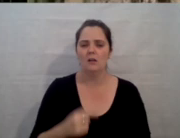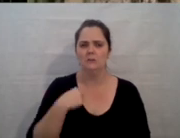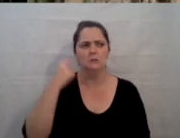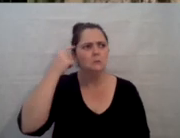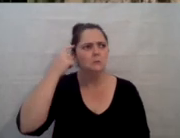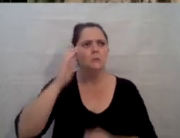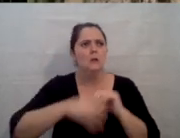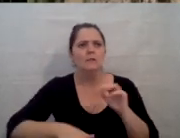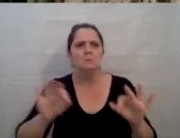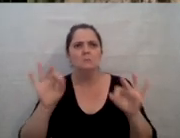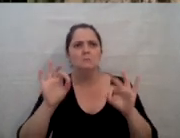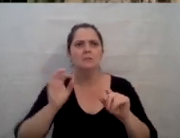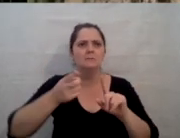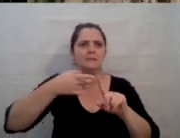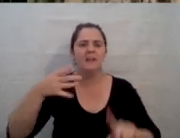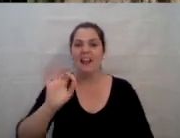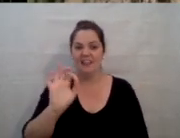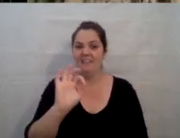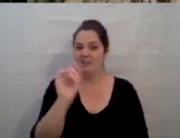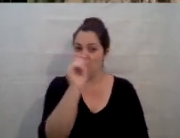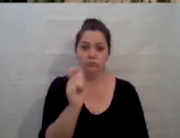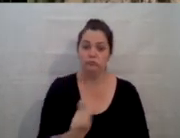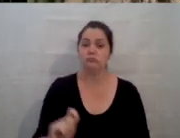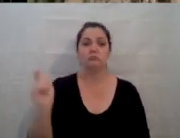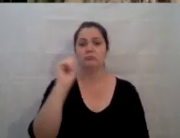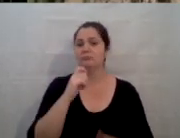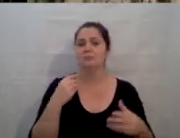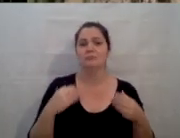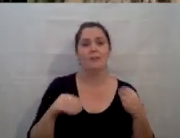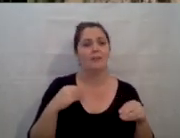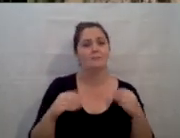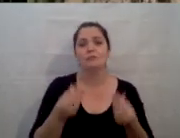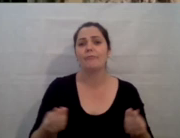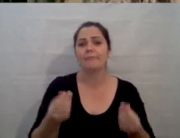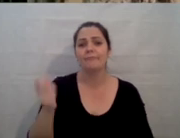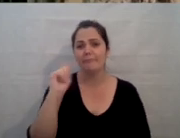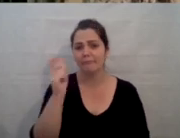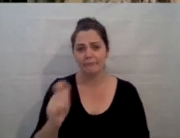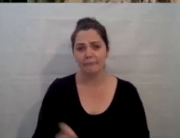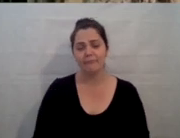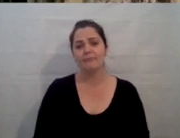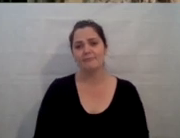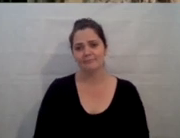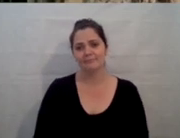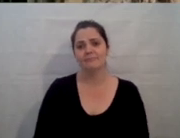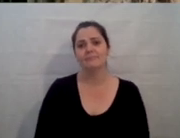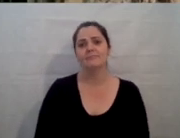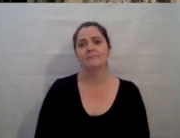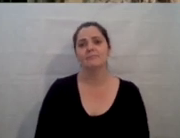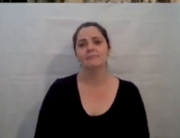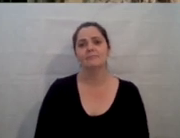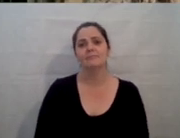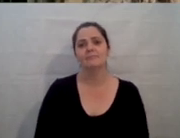at this stage, like that and then the head